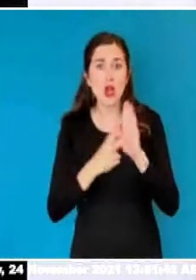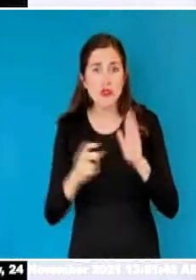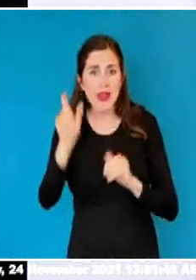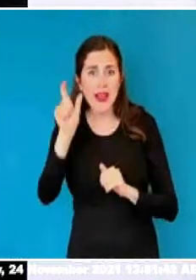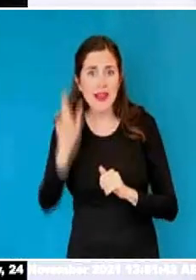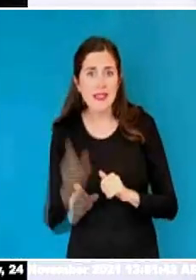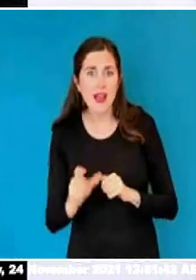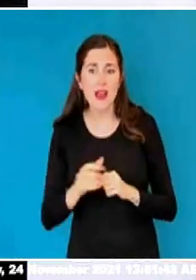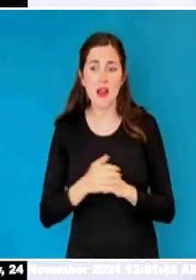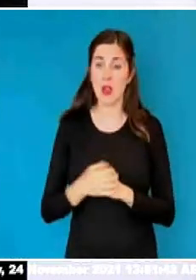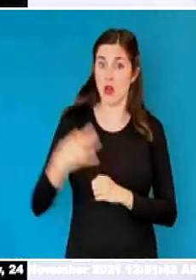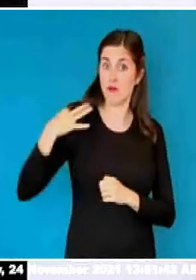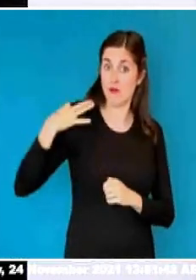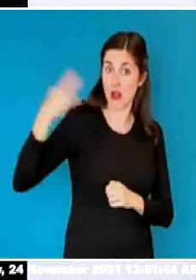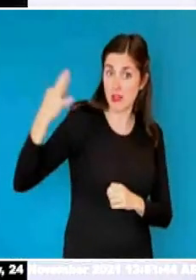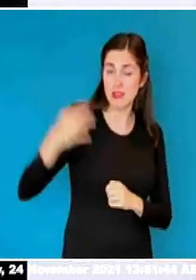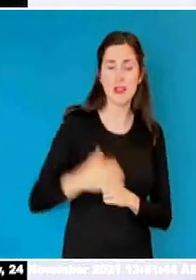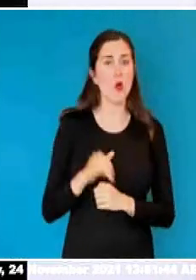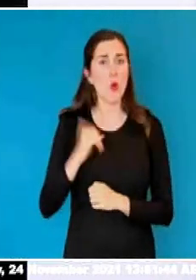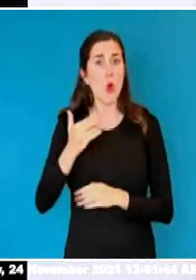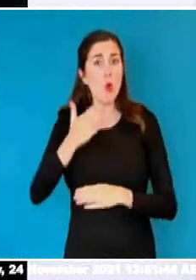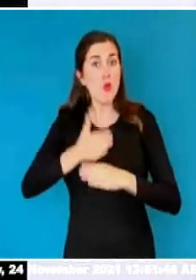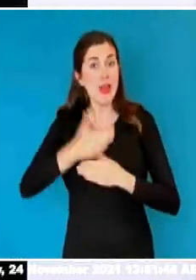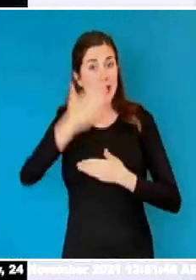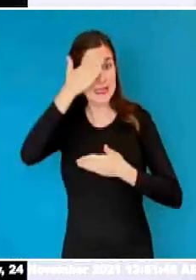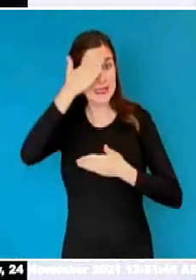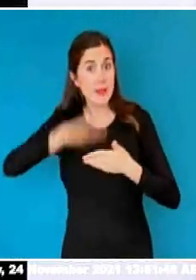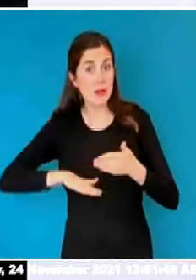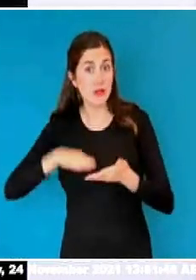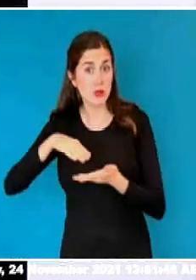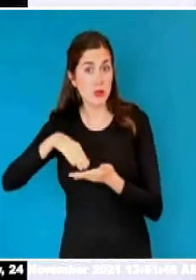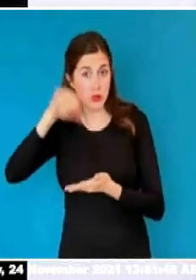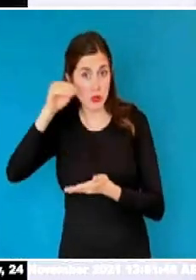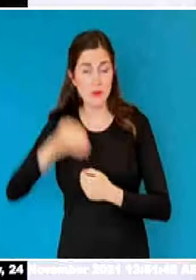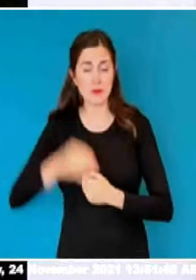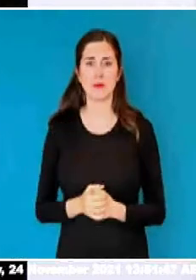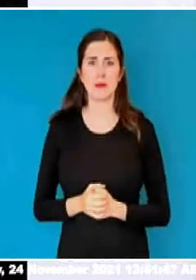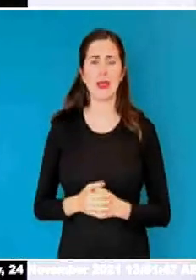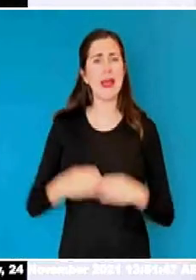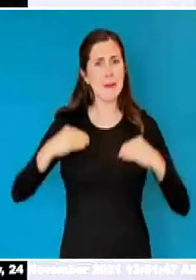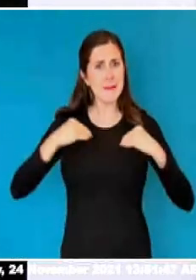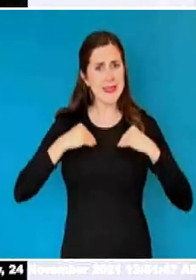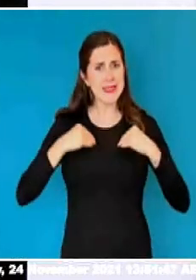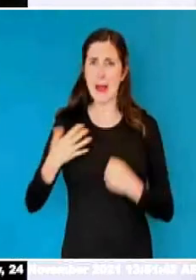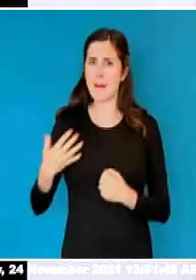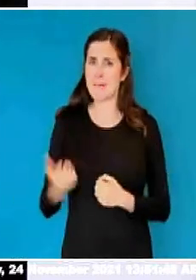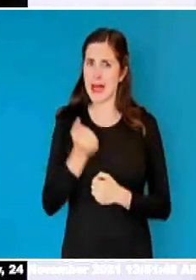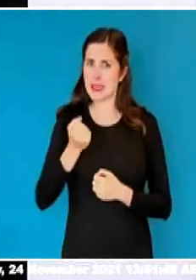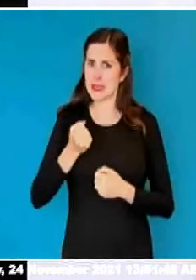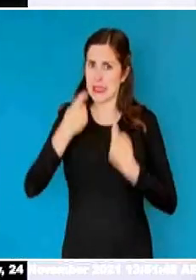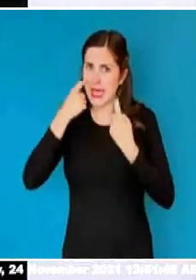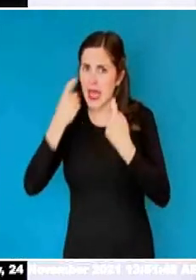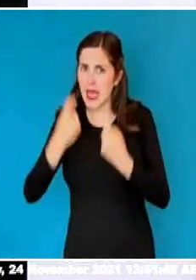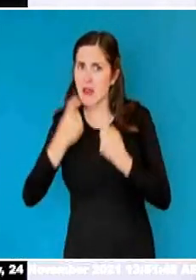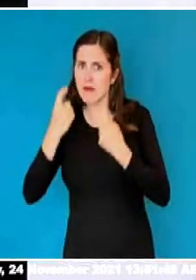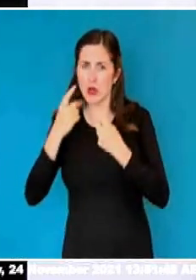work experience. It means employers must have a keen eye to ensure the maintenance of